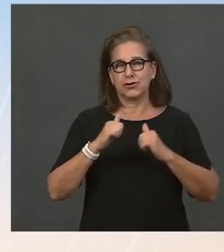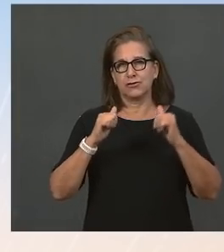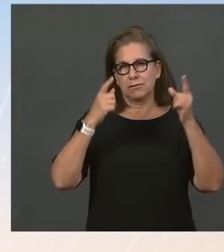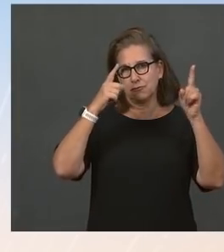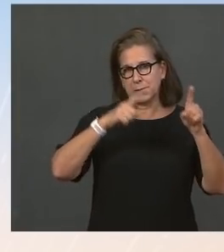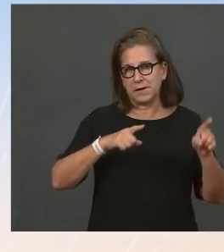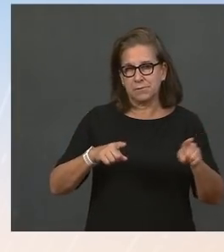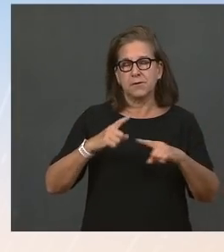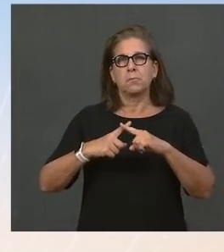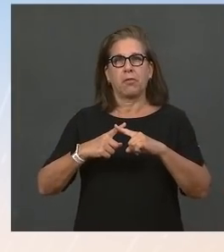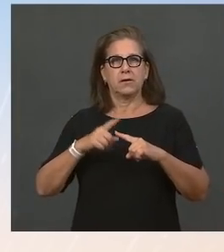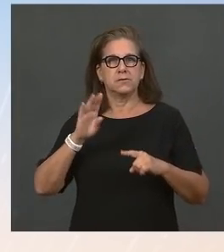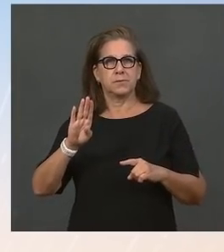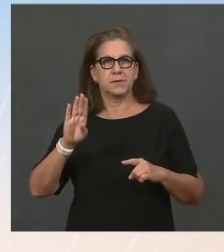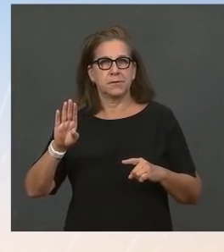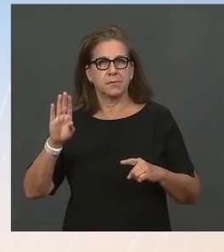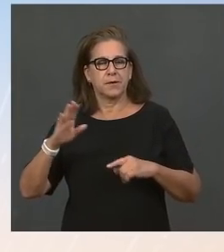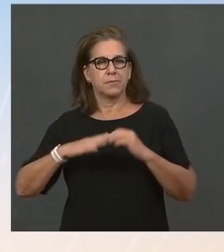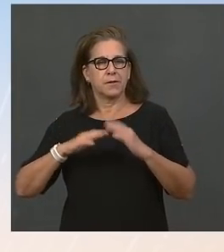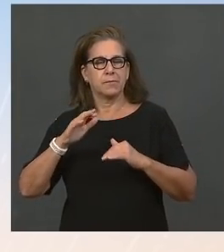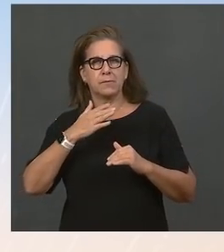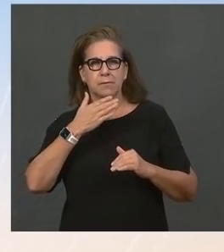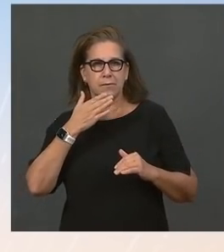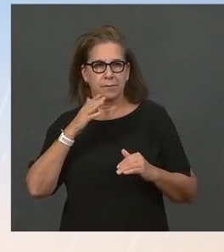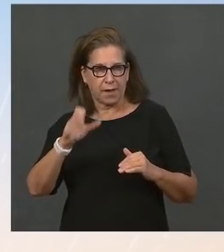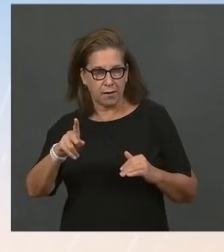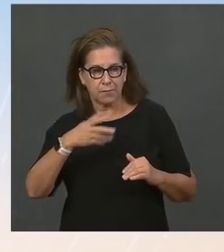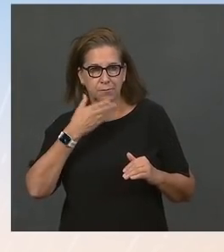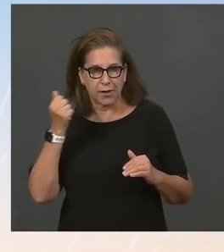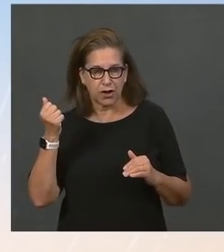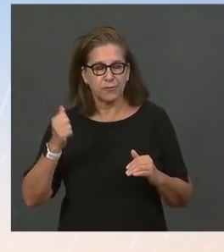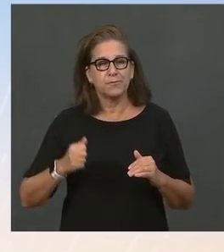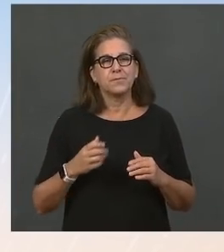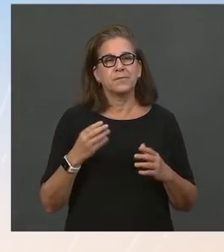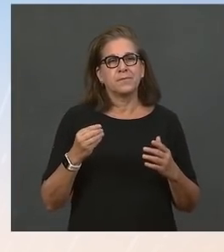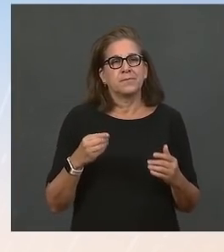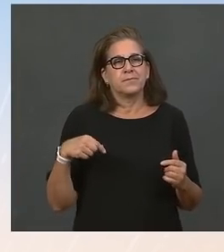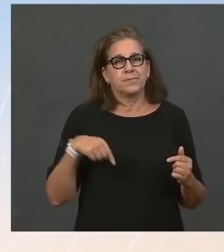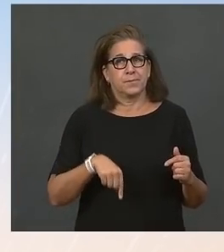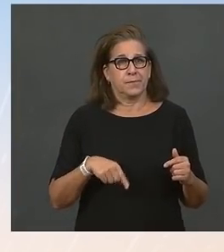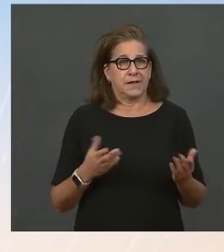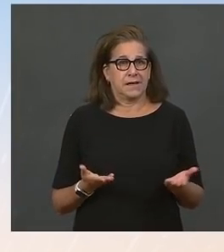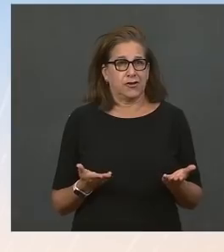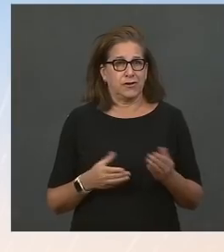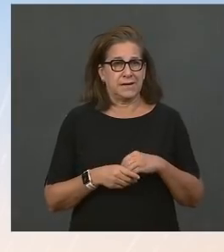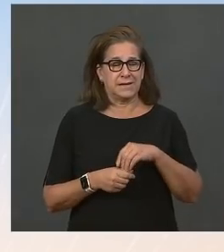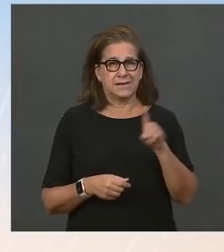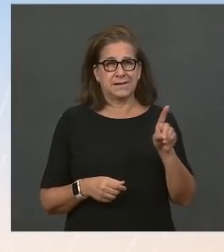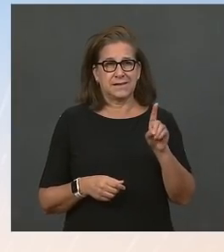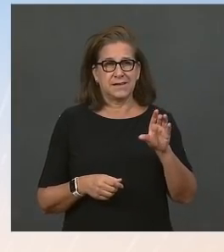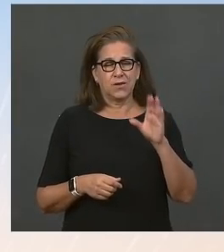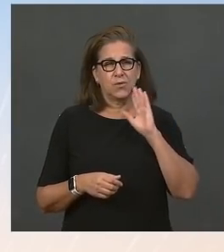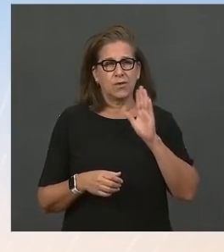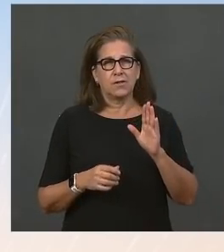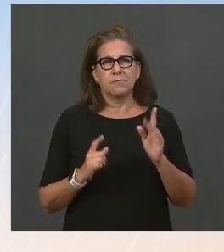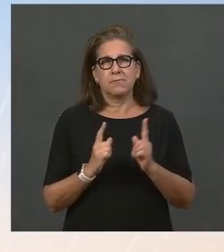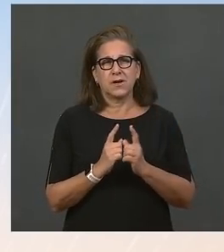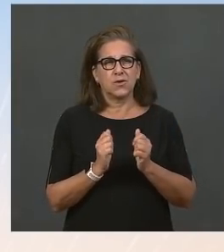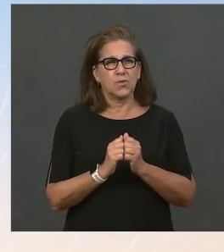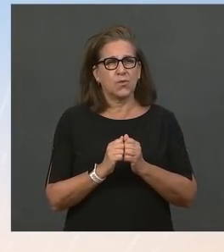His All Holiness Ecumenical Patriarch Bartholomew and welcome the official delegation of the Orthodox Christian Church to the United States.